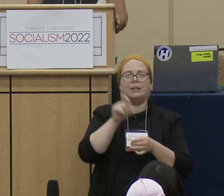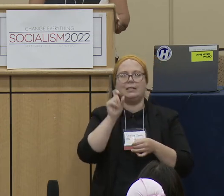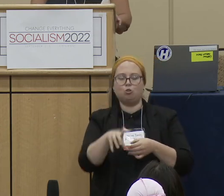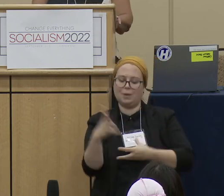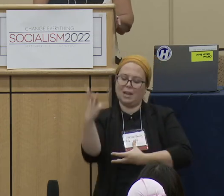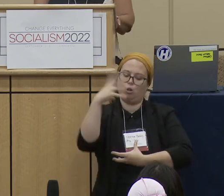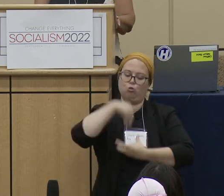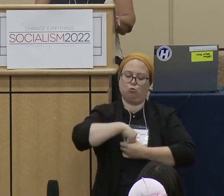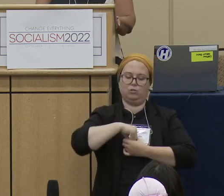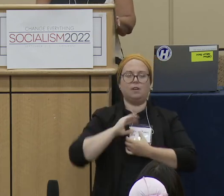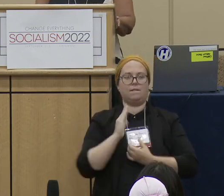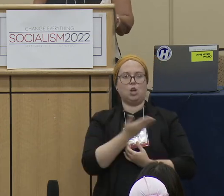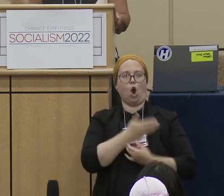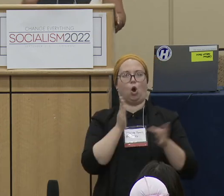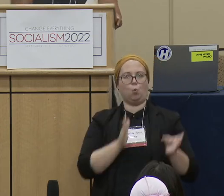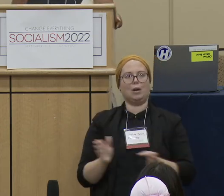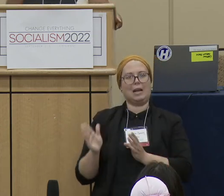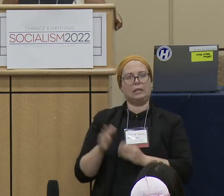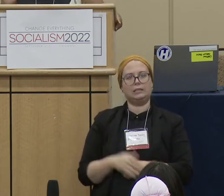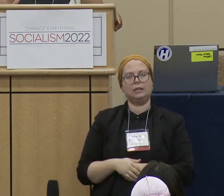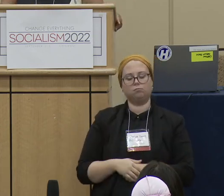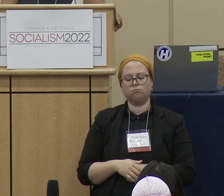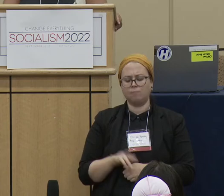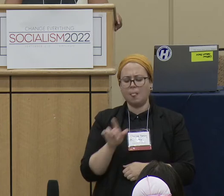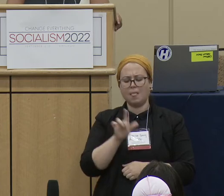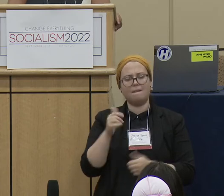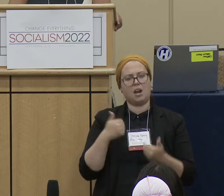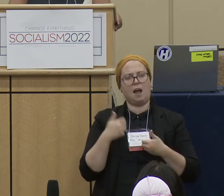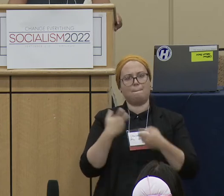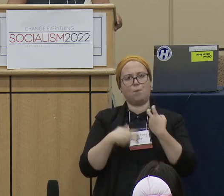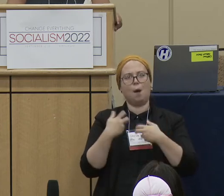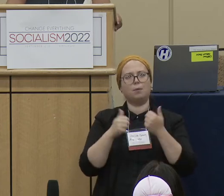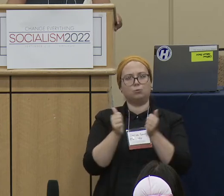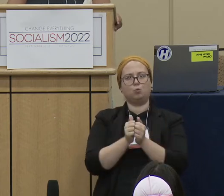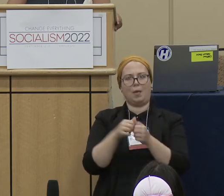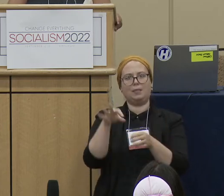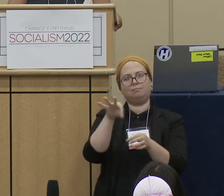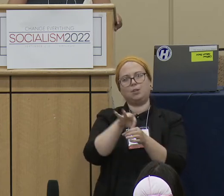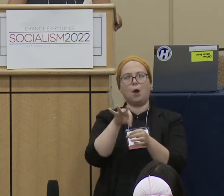inclusive in our organizing . Now, you know, the left has